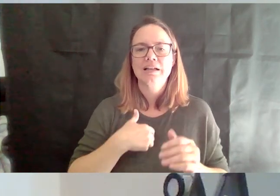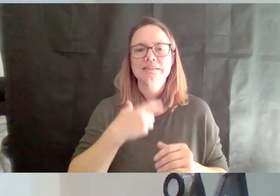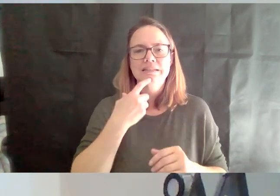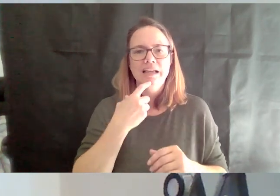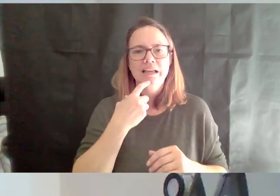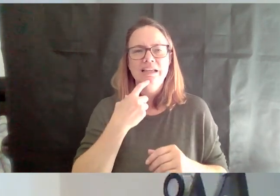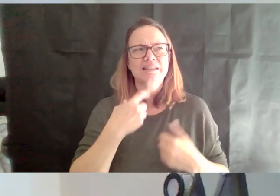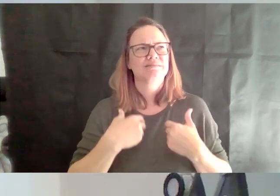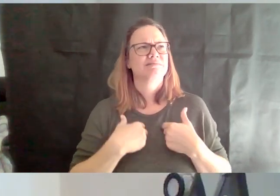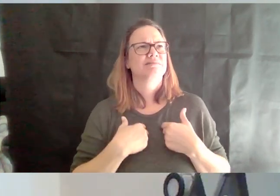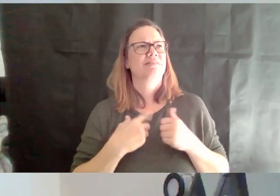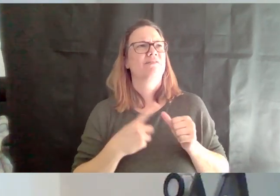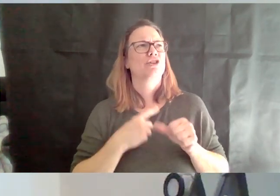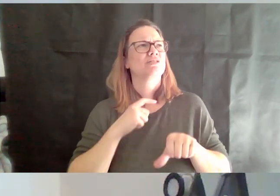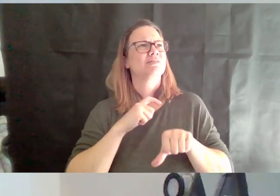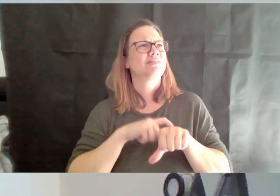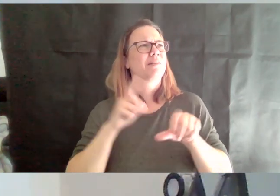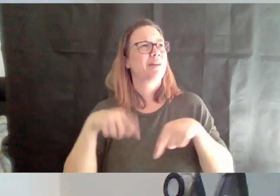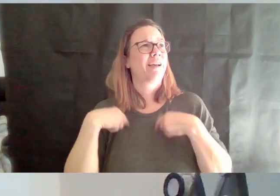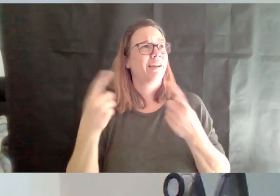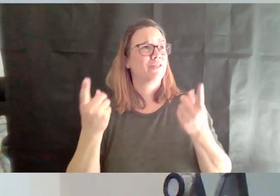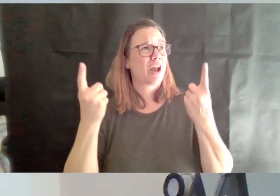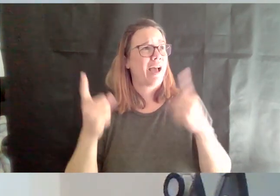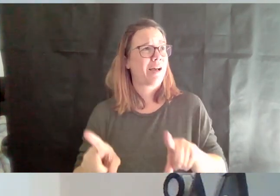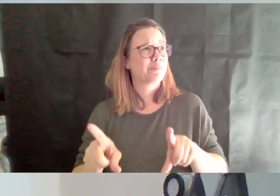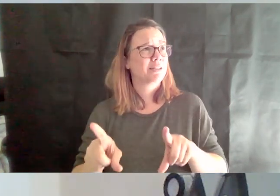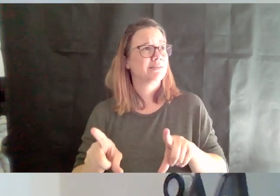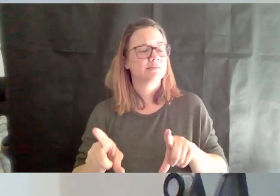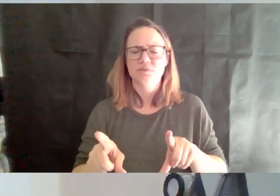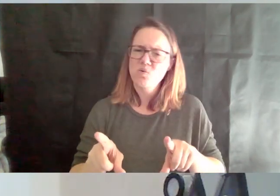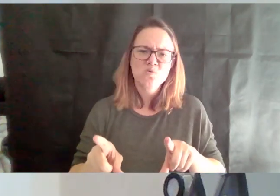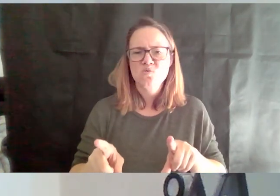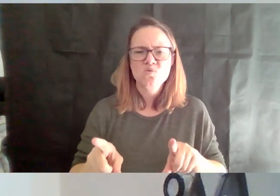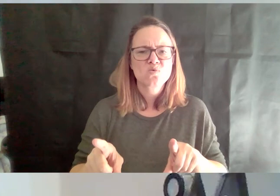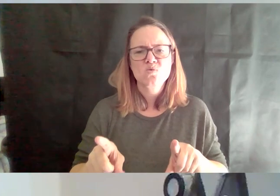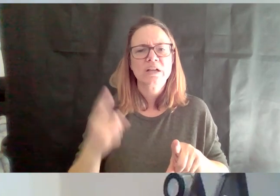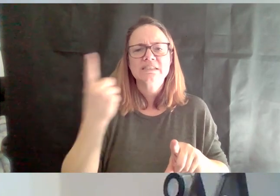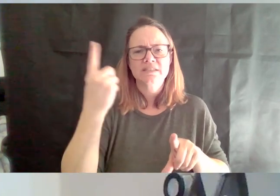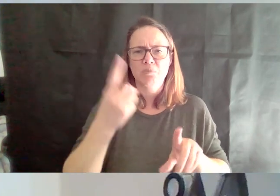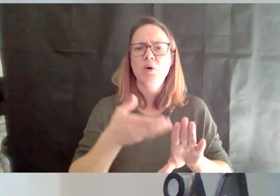that's ever gone through this. So someone must have done this before me.